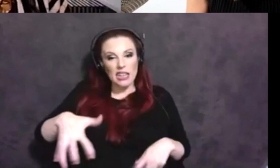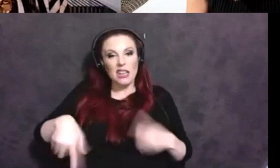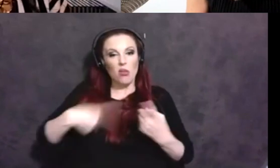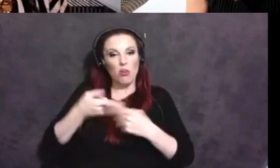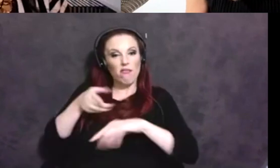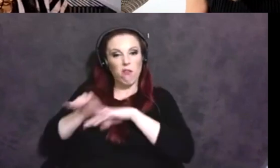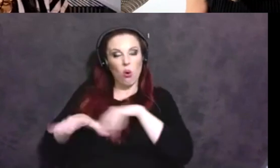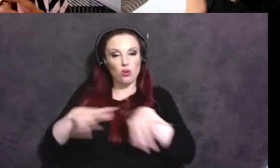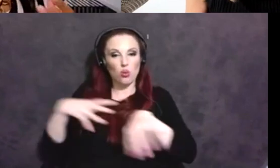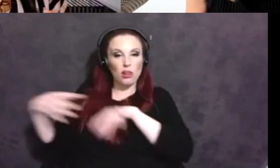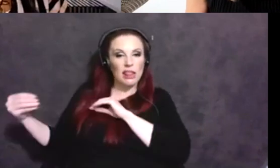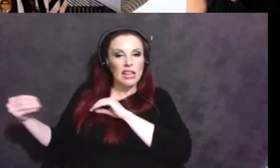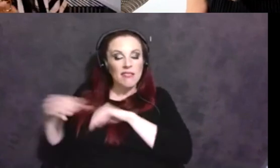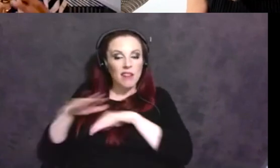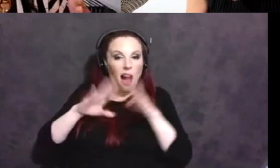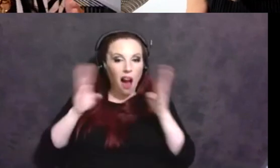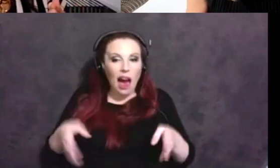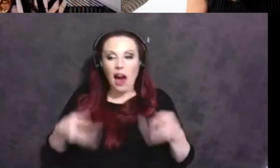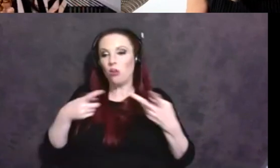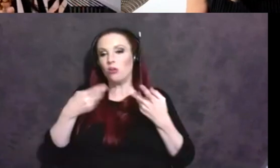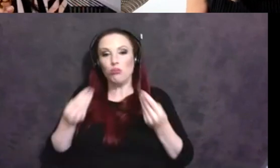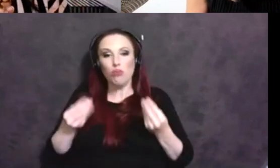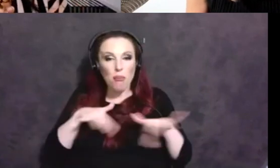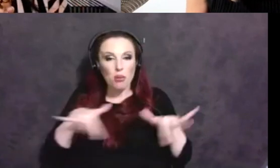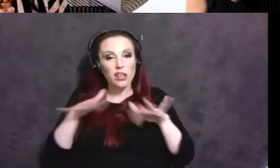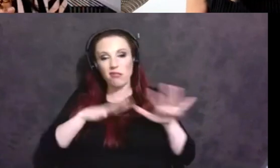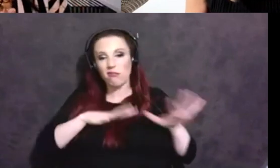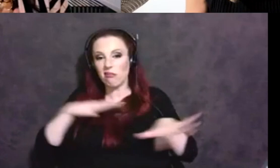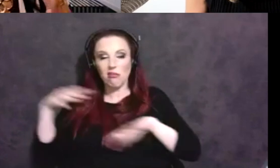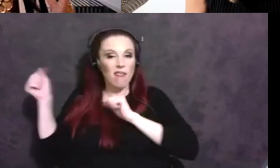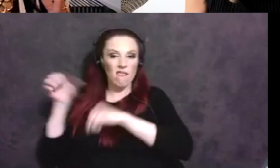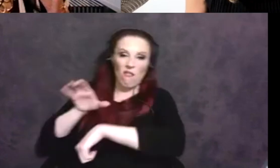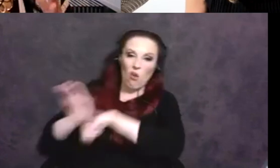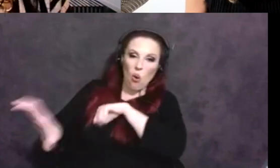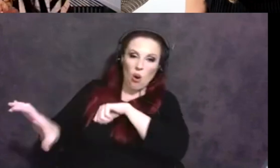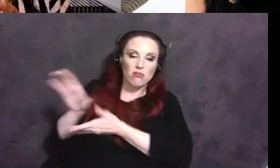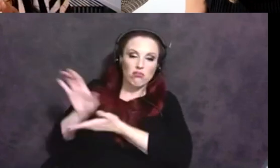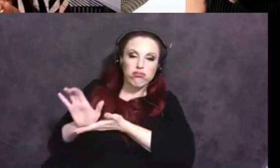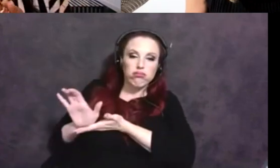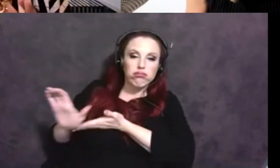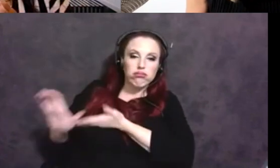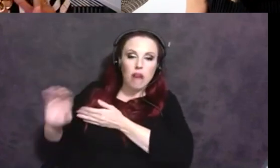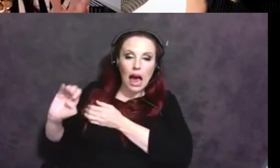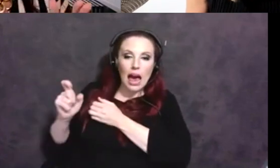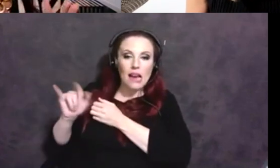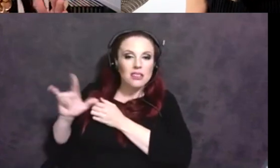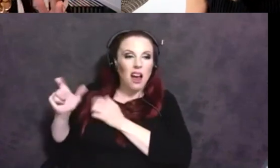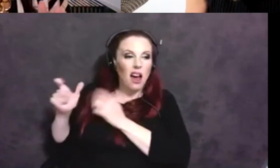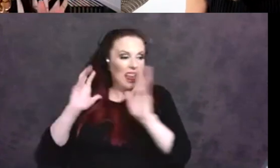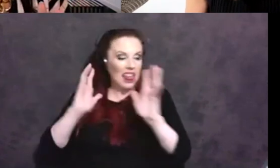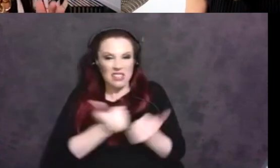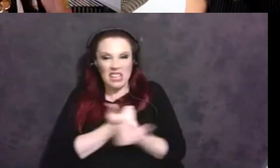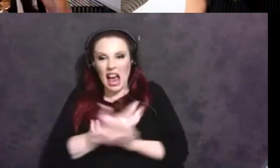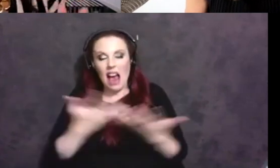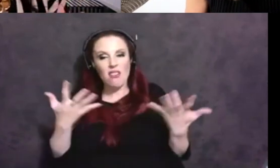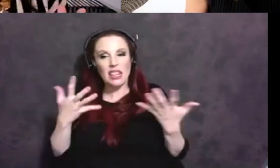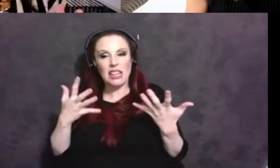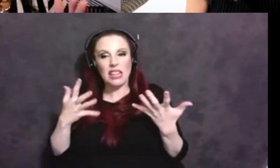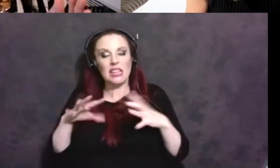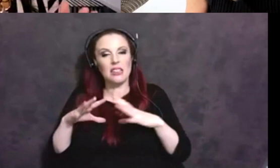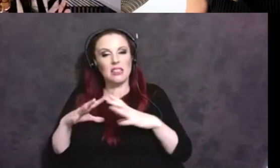systems. My mother was in-vitro when her parents were ultimately forced to exile. They abandoned